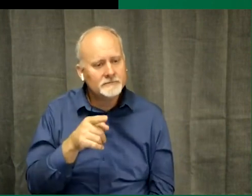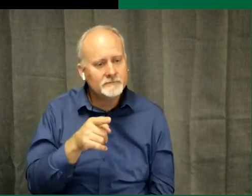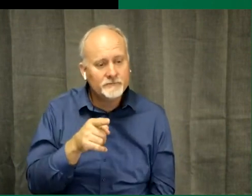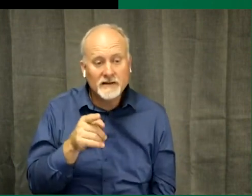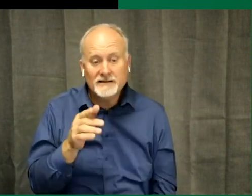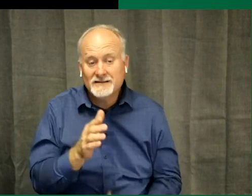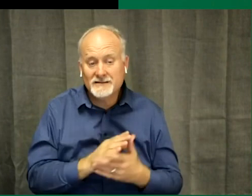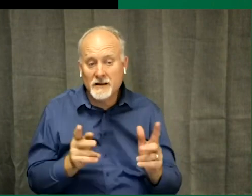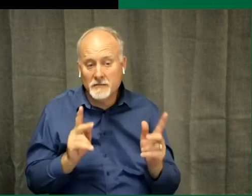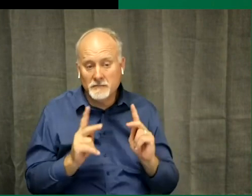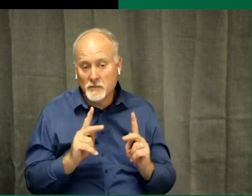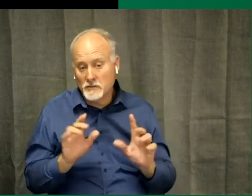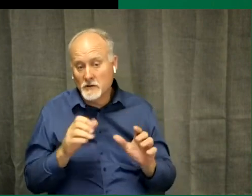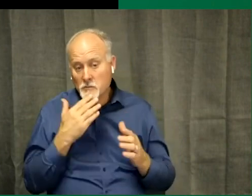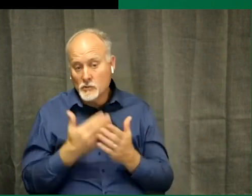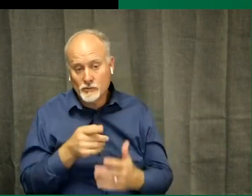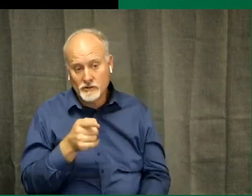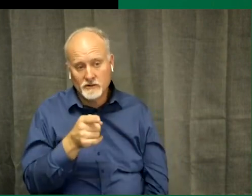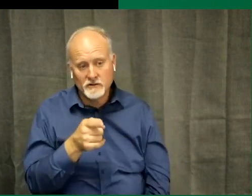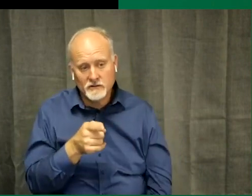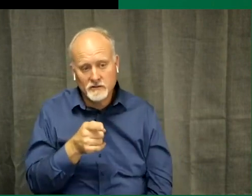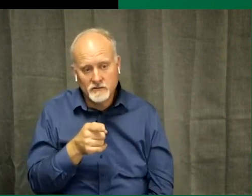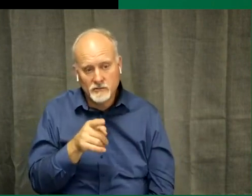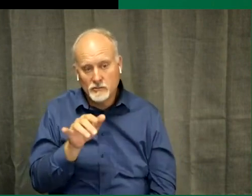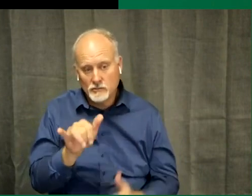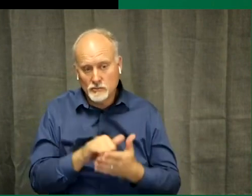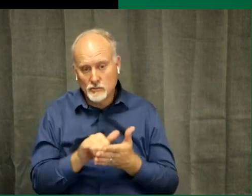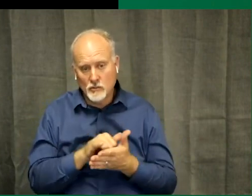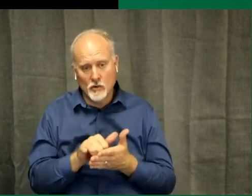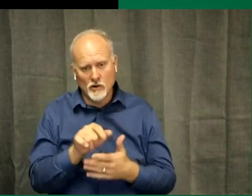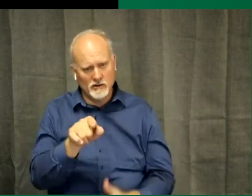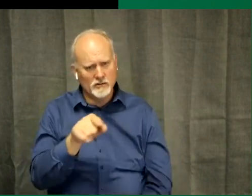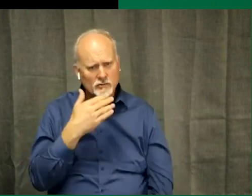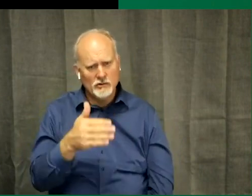have done that well look at look at new york that's a good one on the far right-hand side